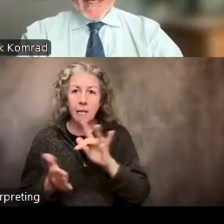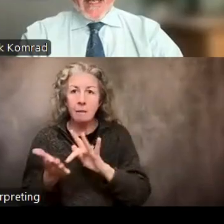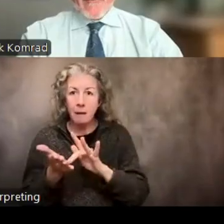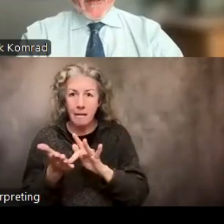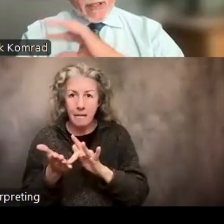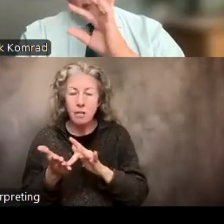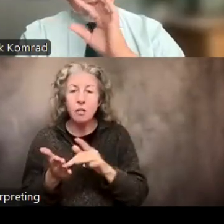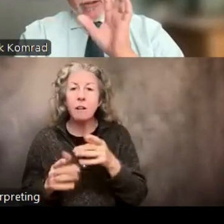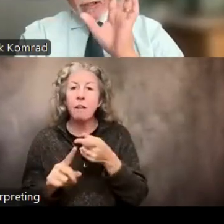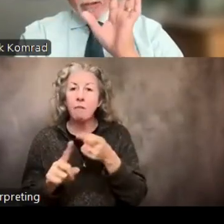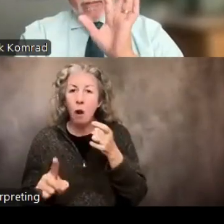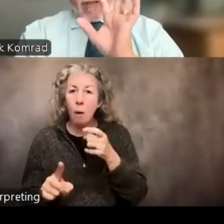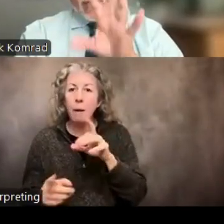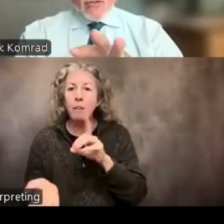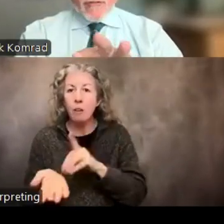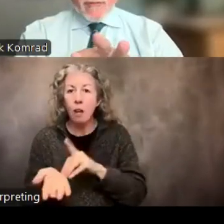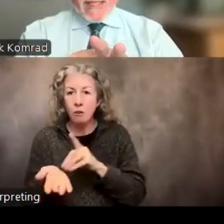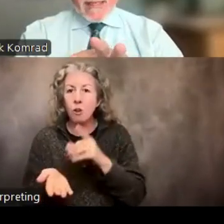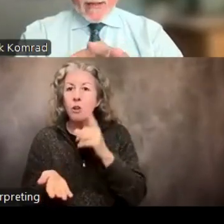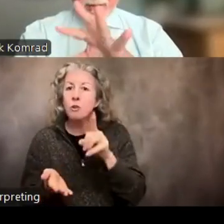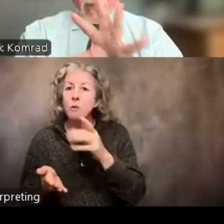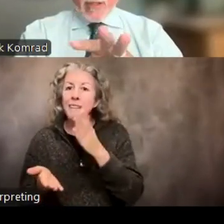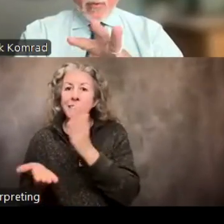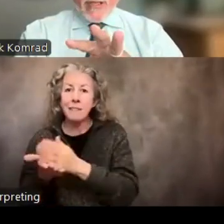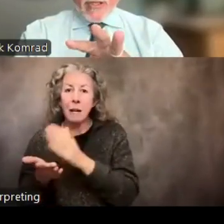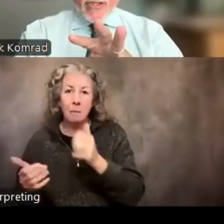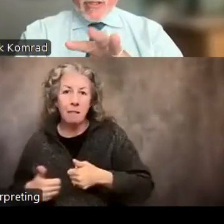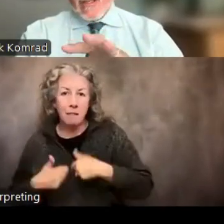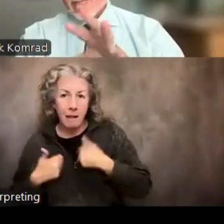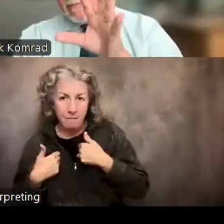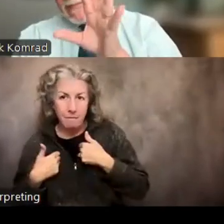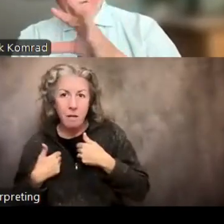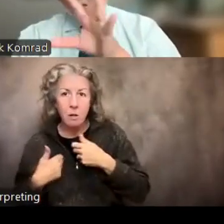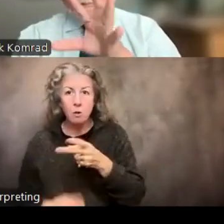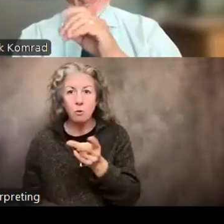life. So the two of them together, which comes under